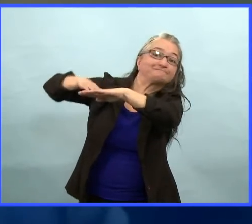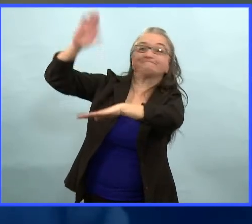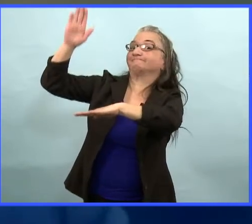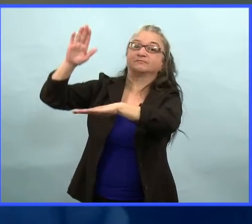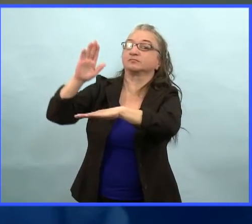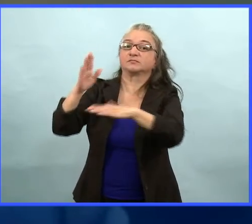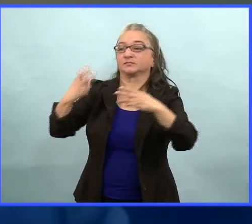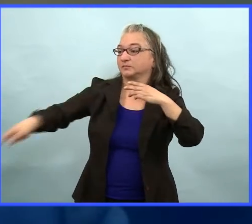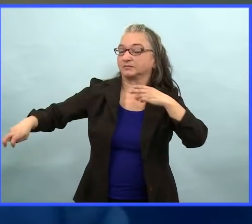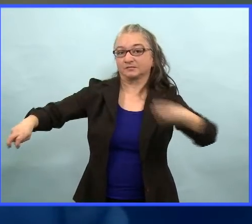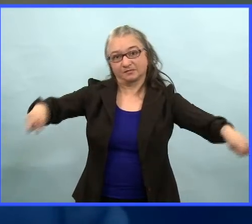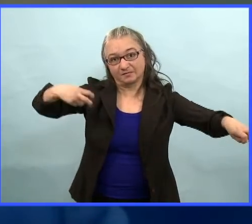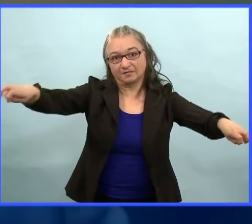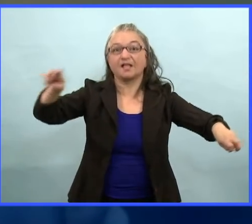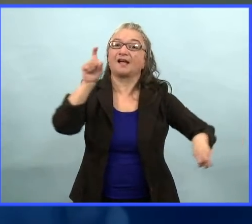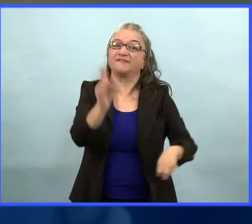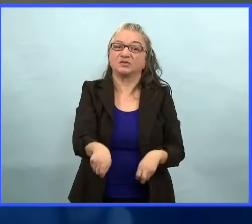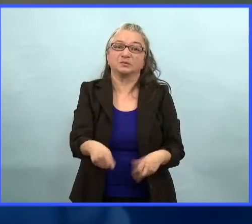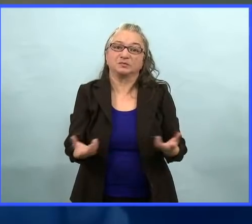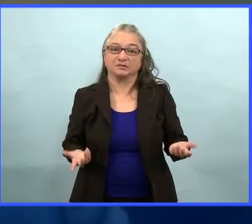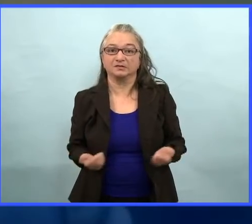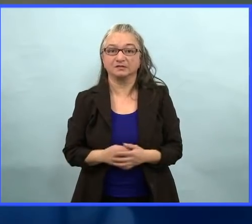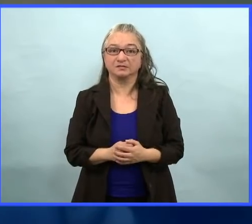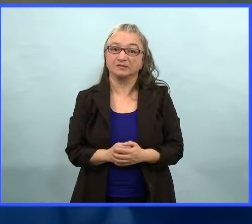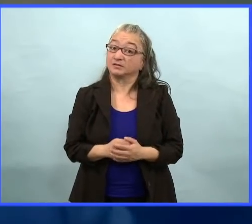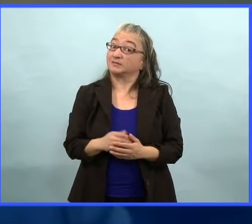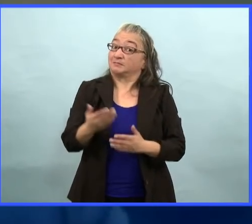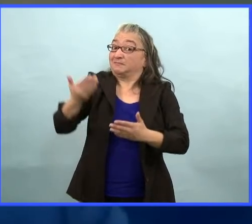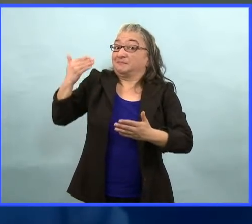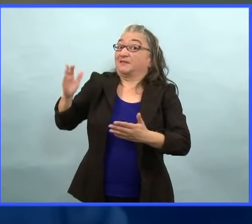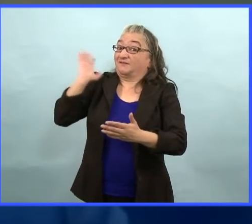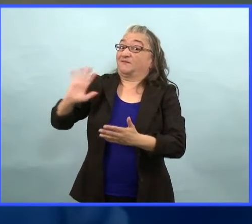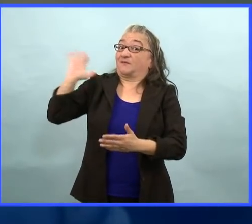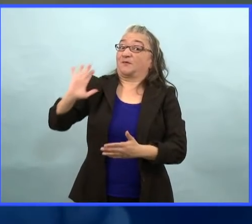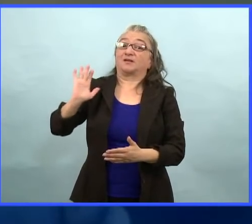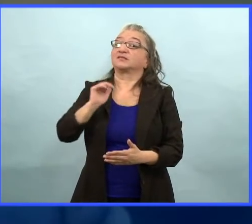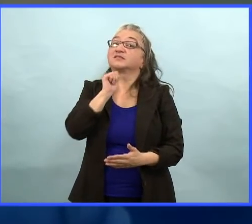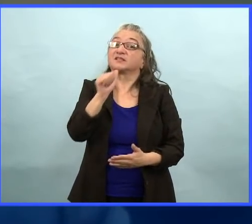previously perhaps there wasn't such an intentional focus on that and maybe we